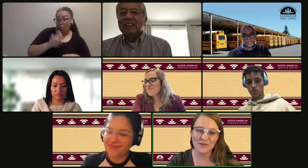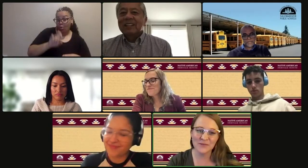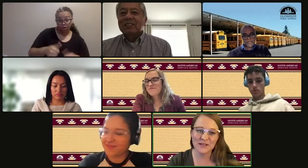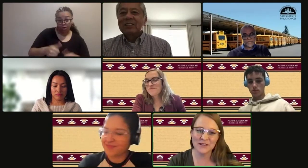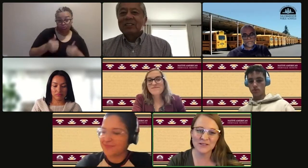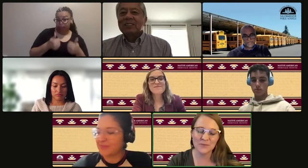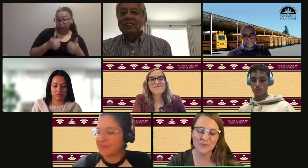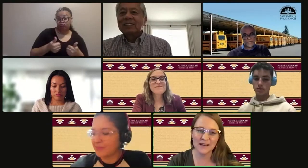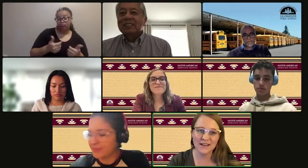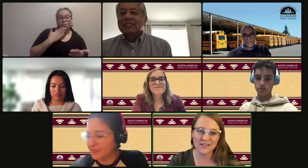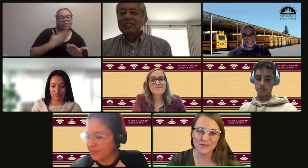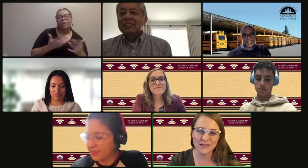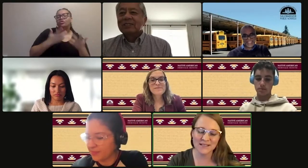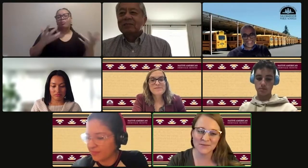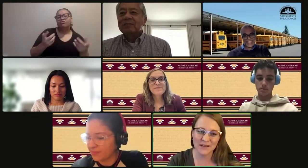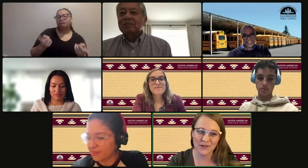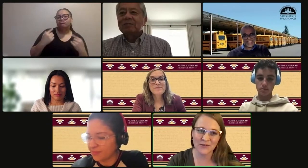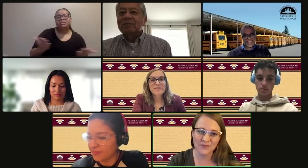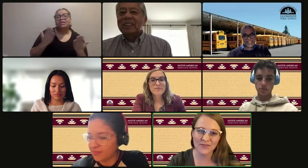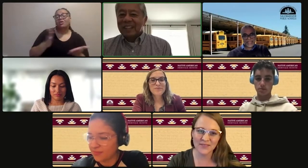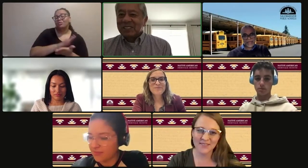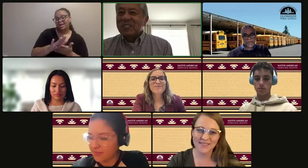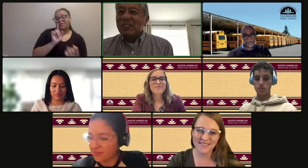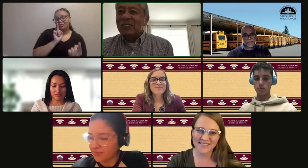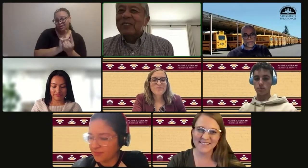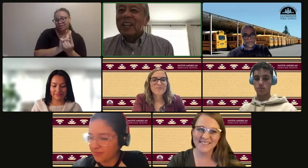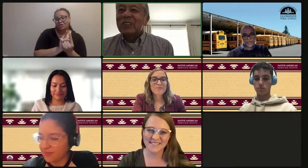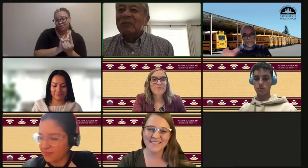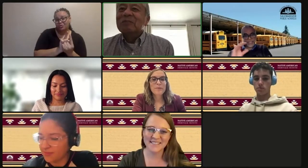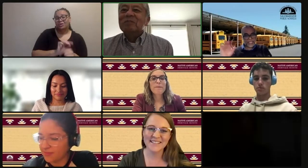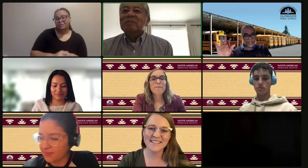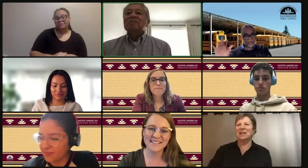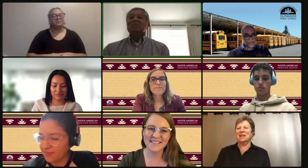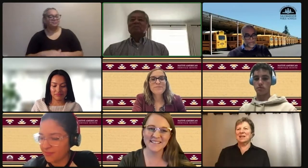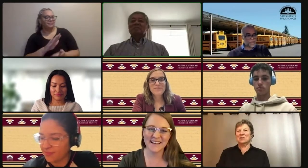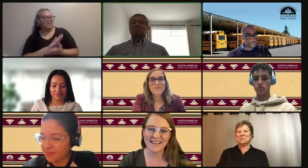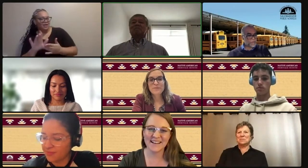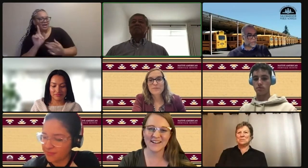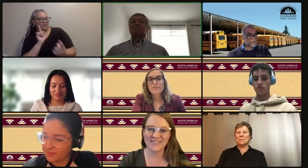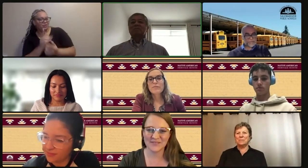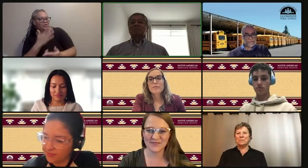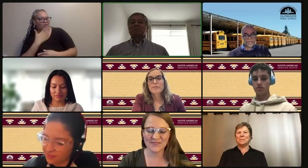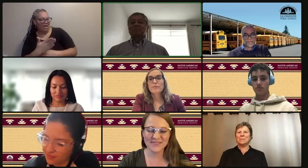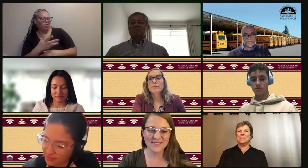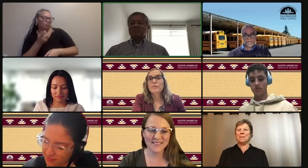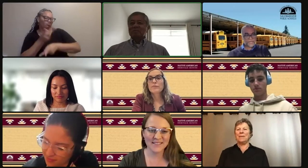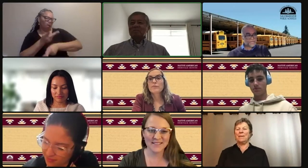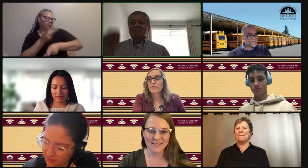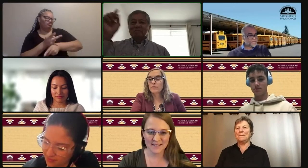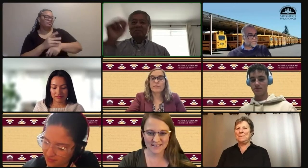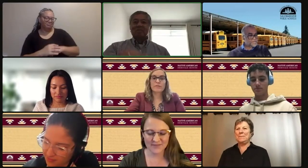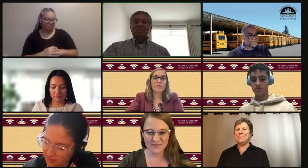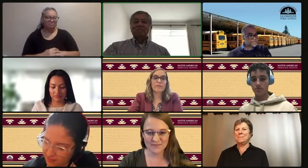THEIR LUNCHES BUT I UNDERSTAND THEM. I'M I THINK YOU DEFINITELY ANSWERED THE QUESTION.